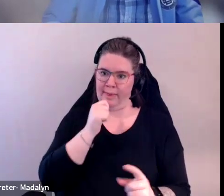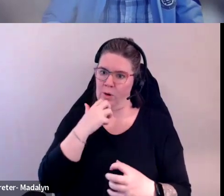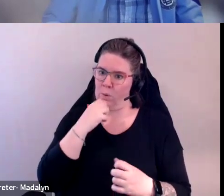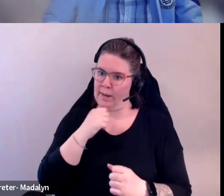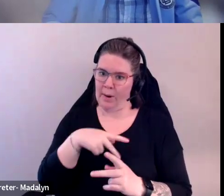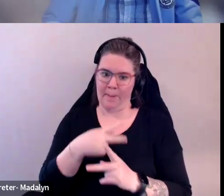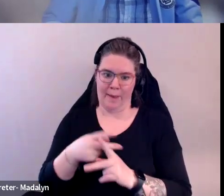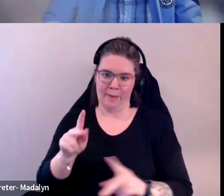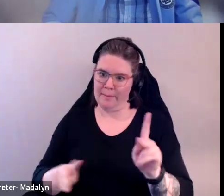Tom Olin: Yeah,